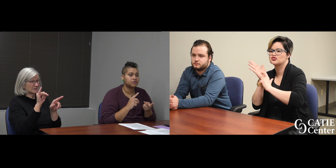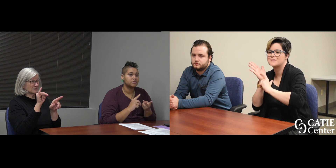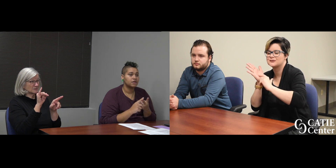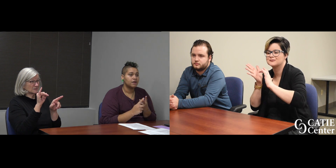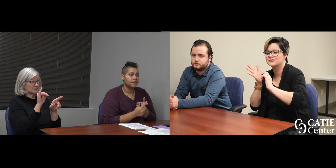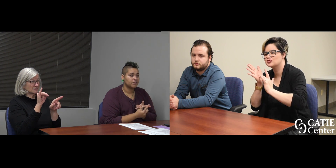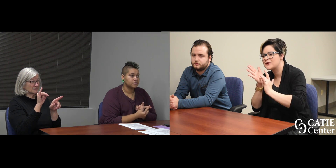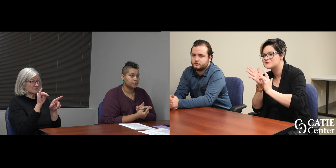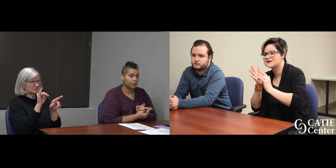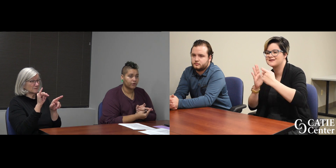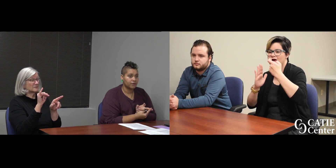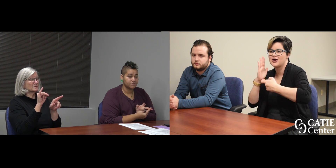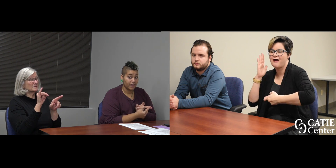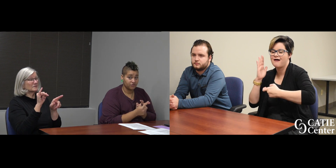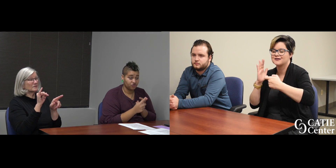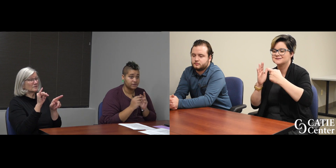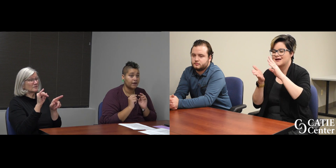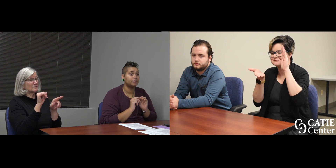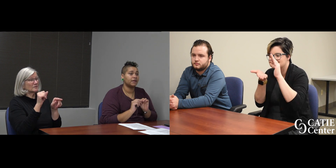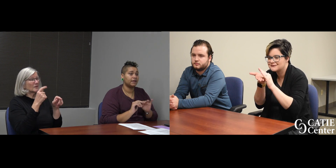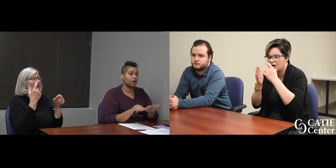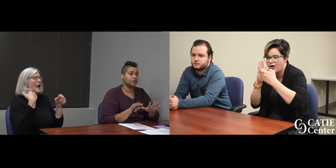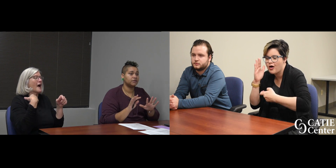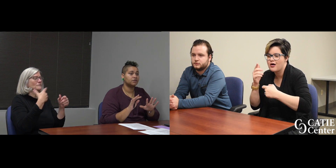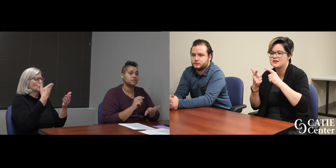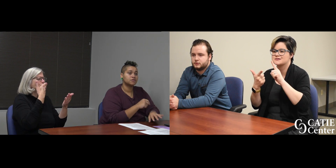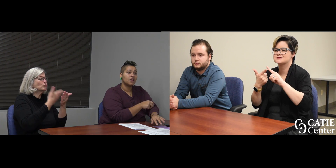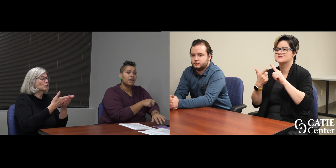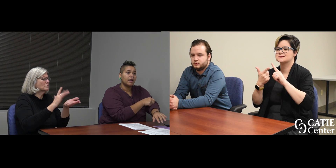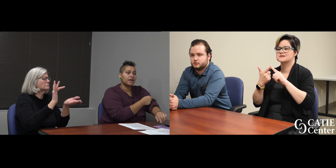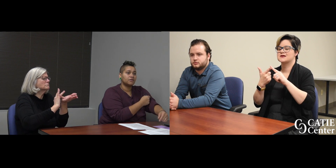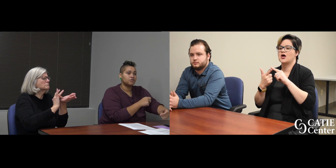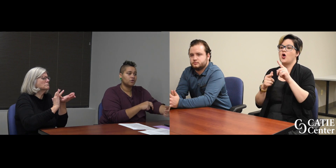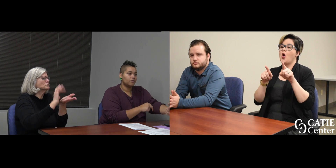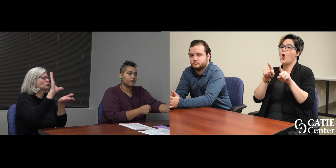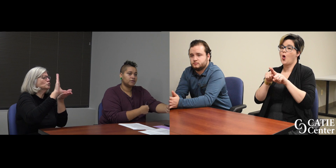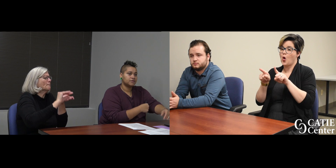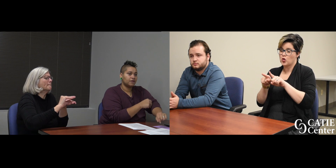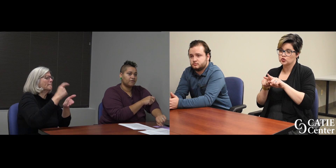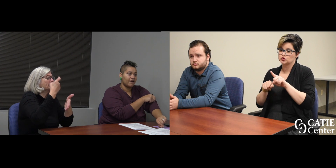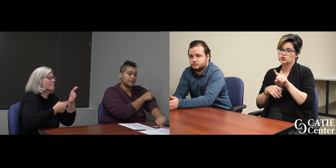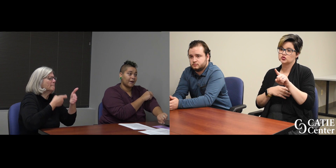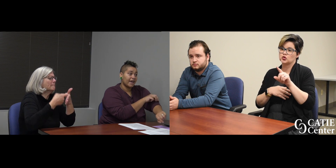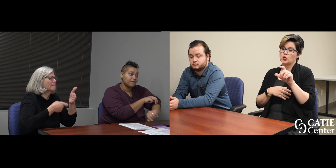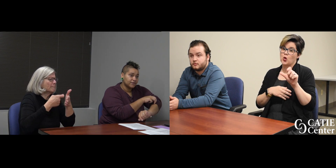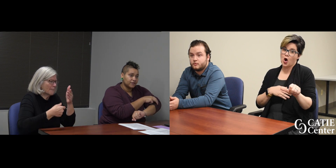There are some programs that just help to hand out needles, and then instead of having to buy everything,